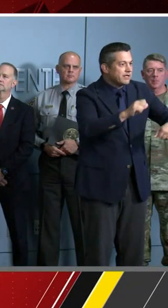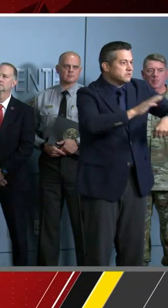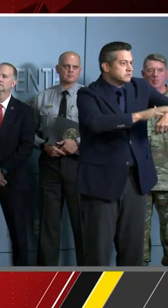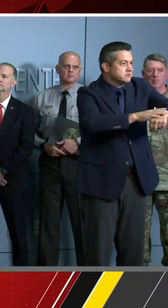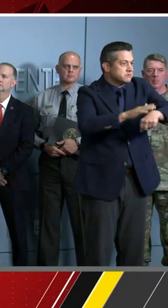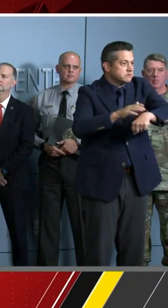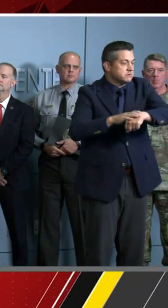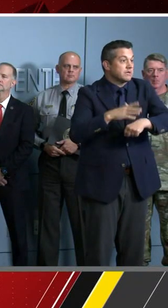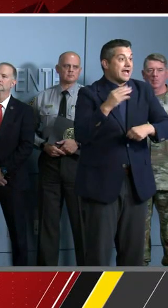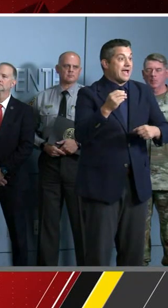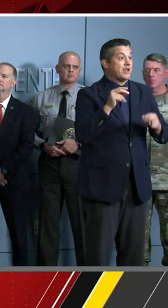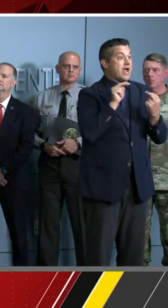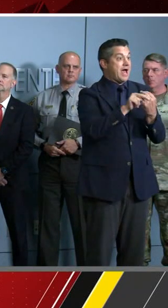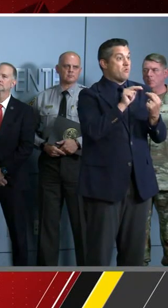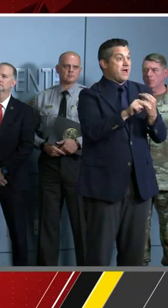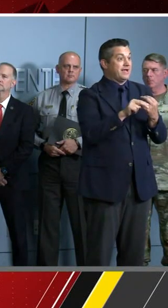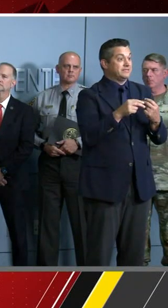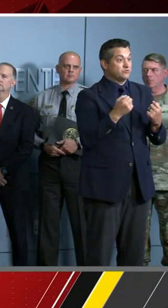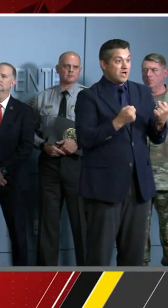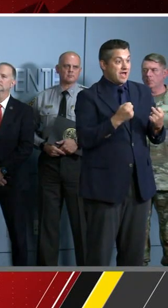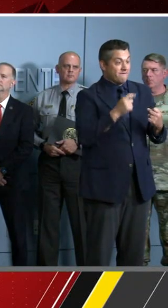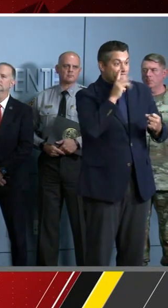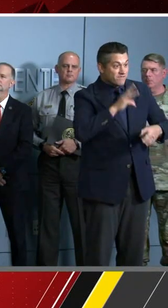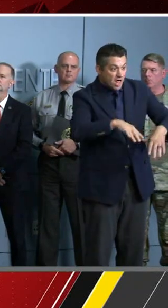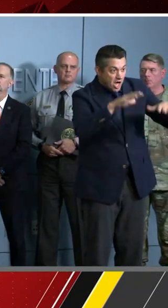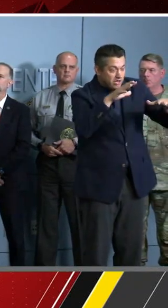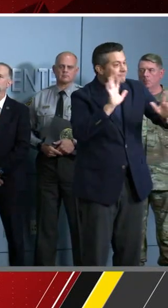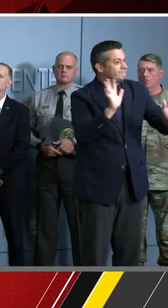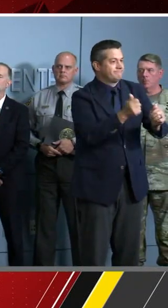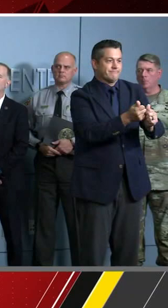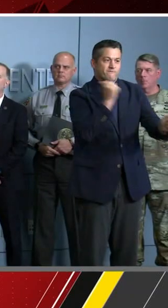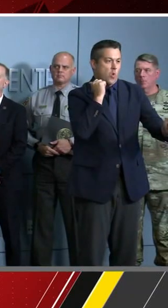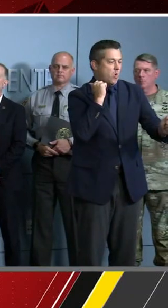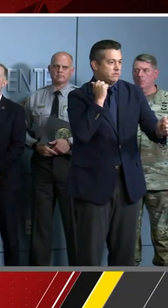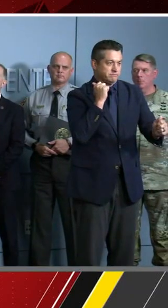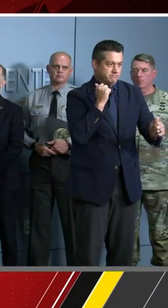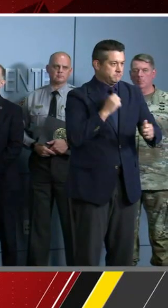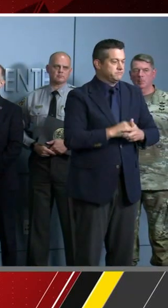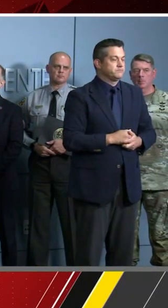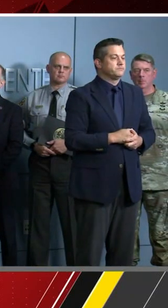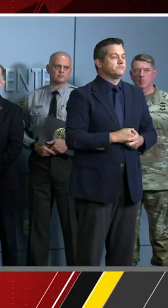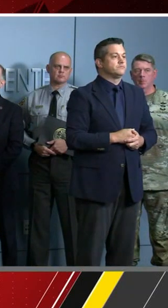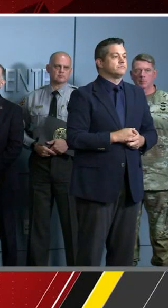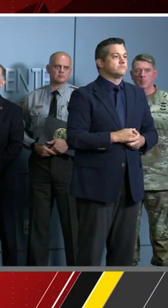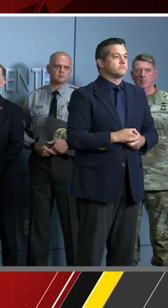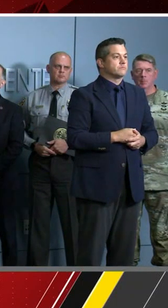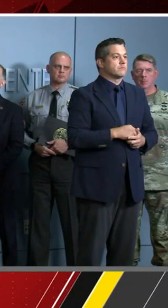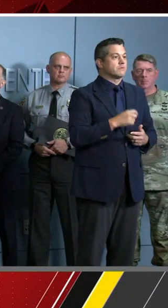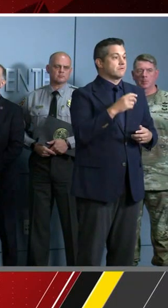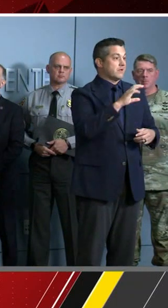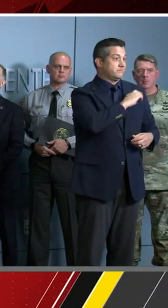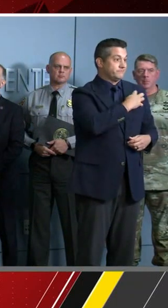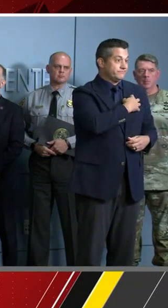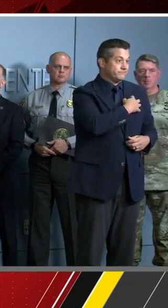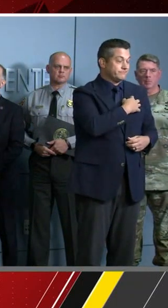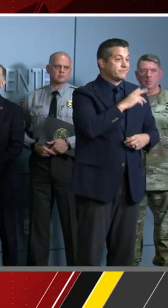emergency management officials,